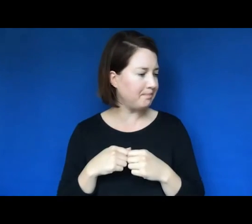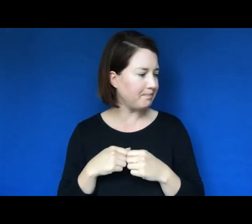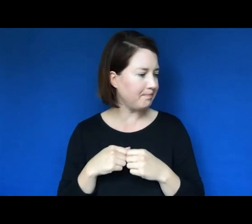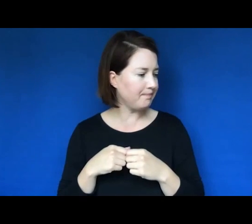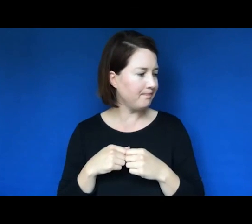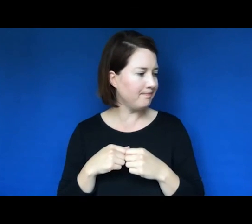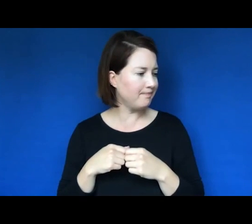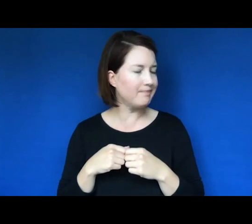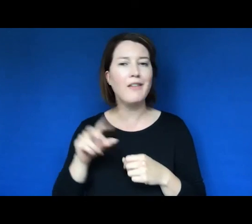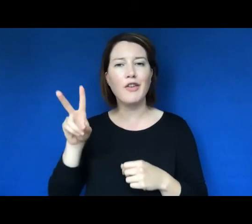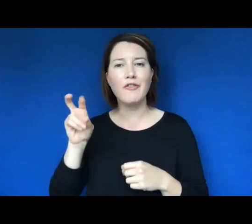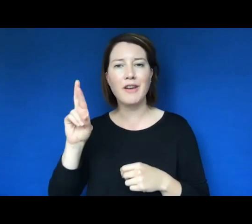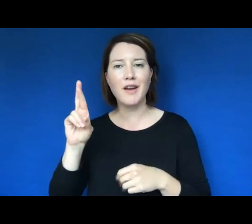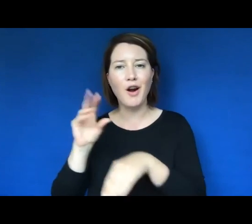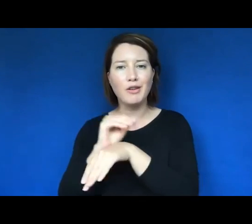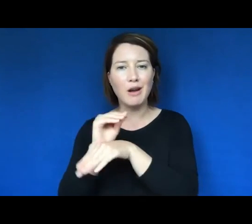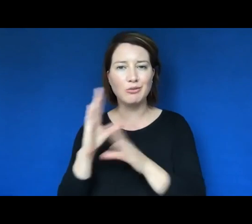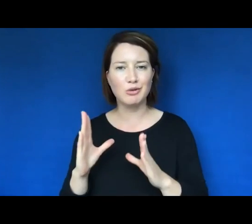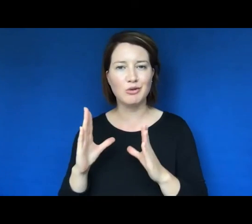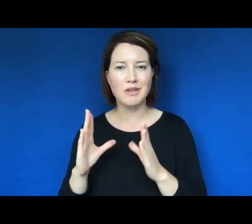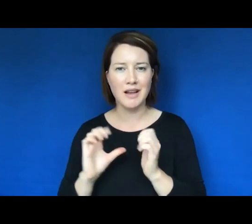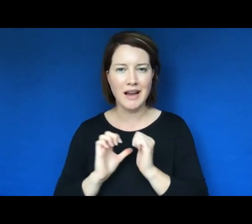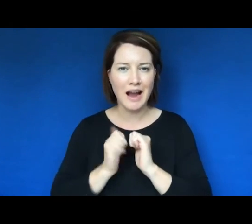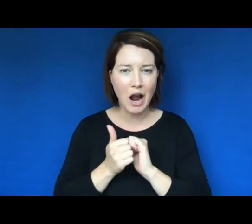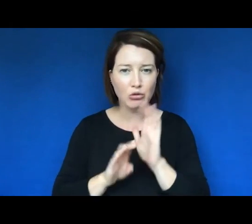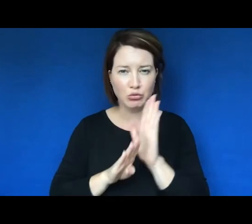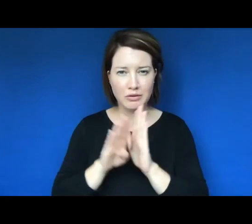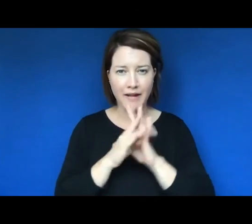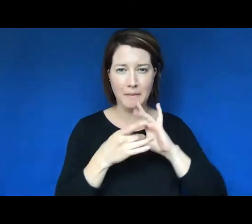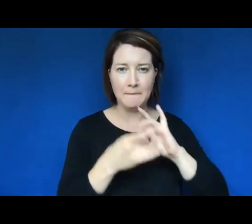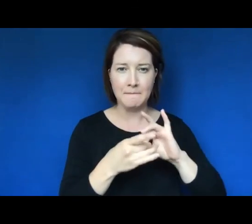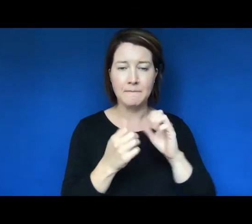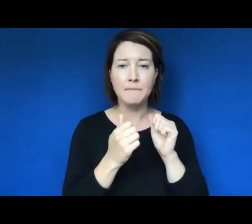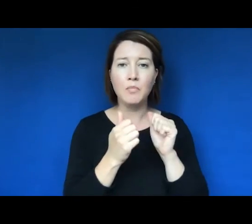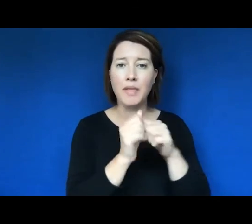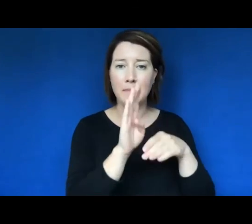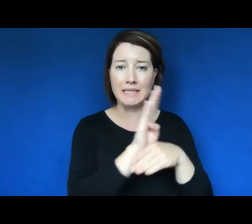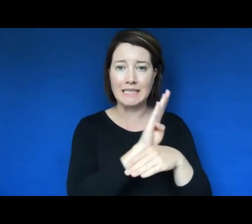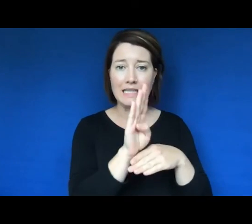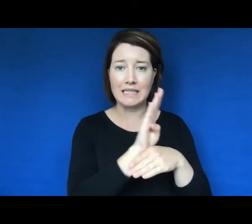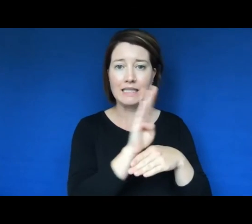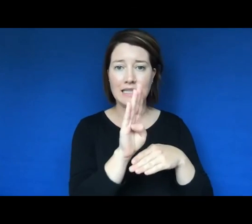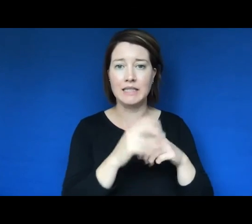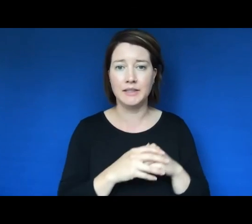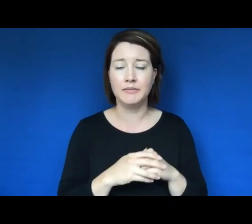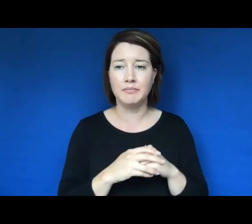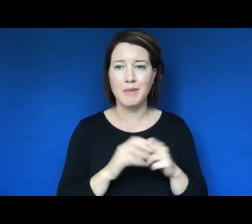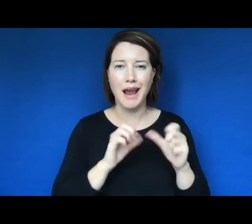to develop relationships with employers and to work with employers to give them the tools